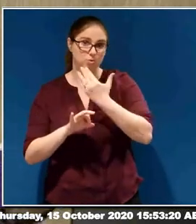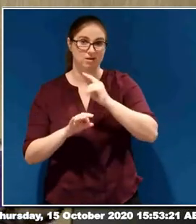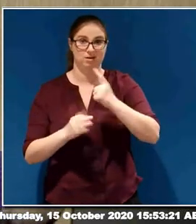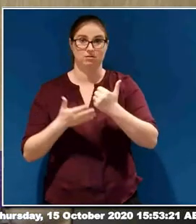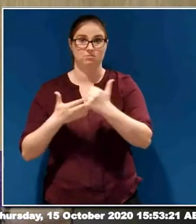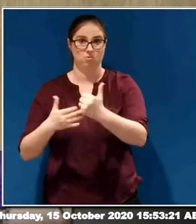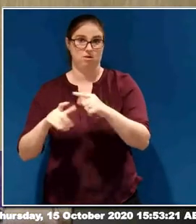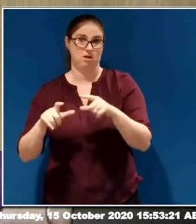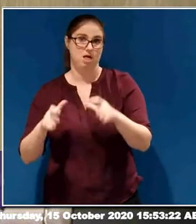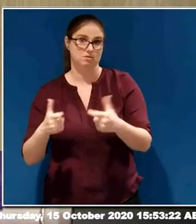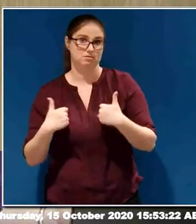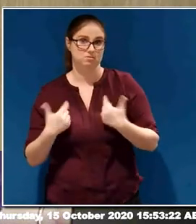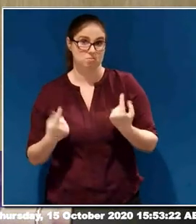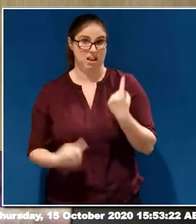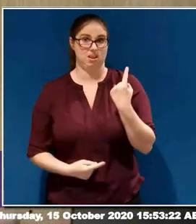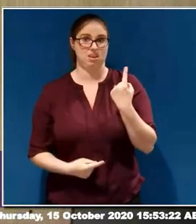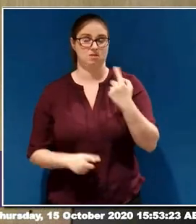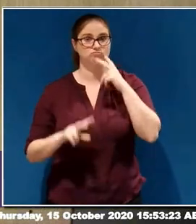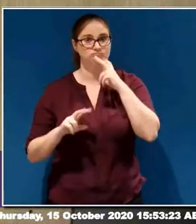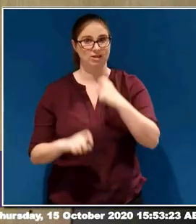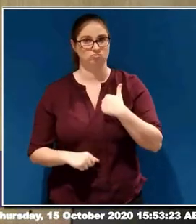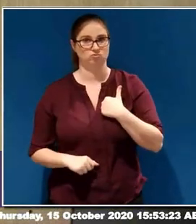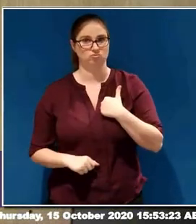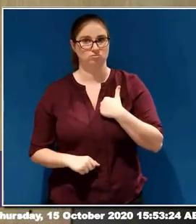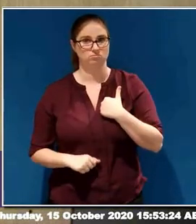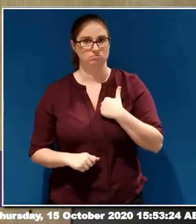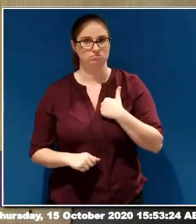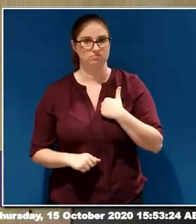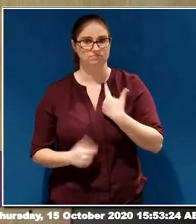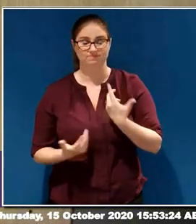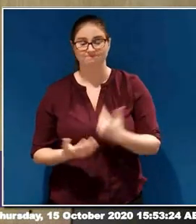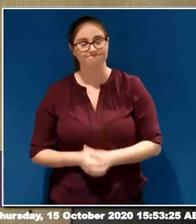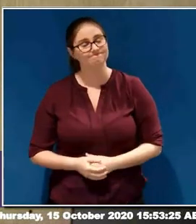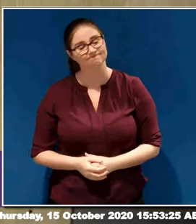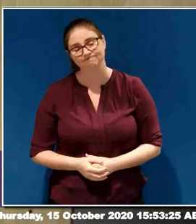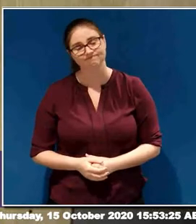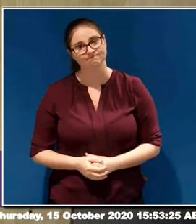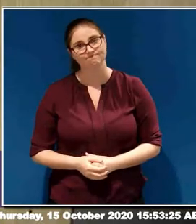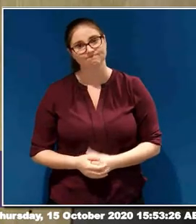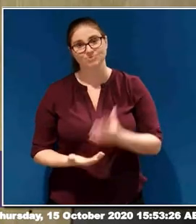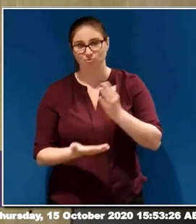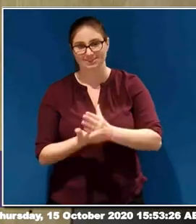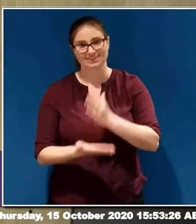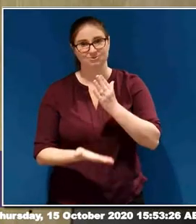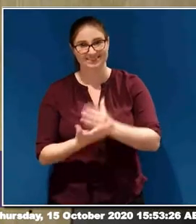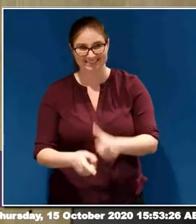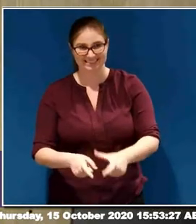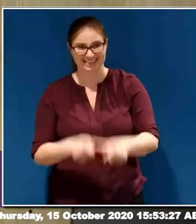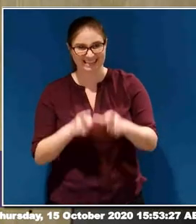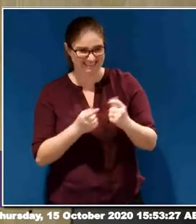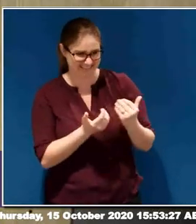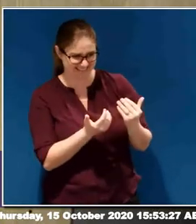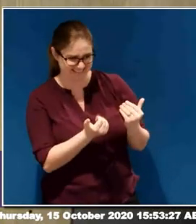It's very, very difficult to get that data. Thank you.